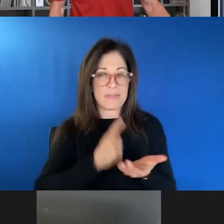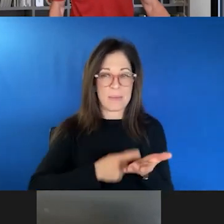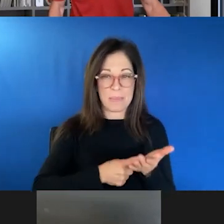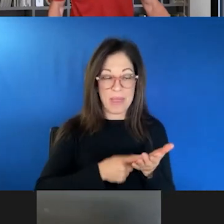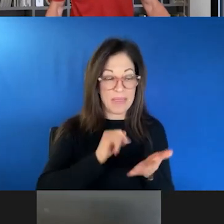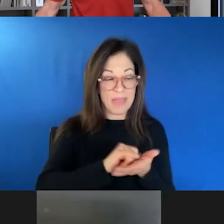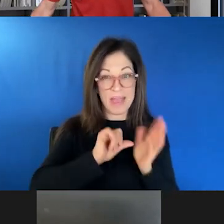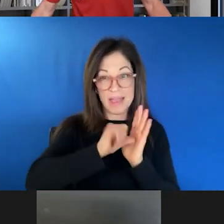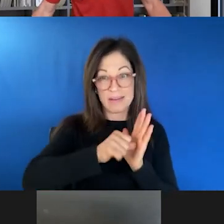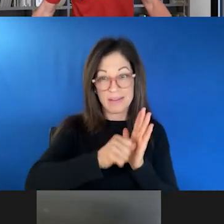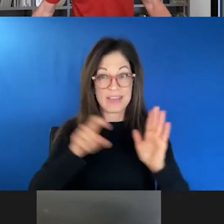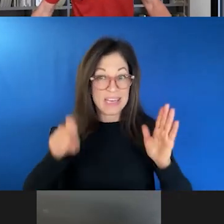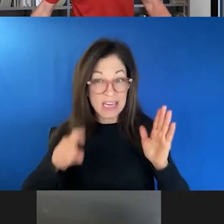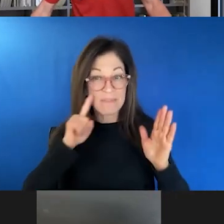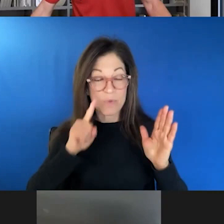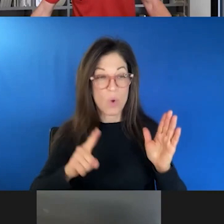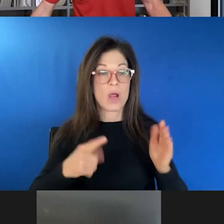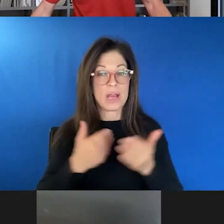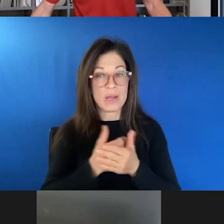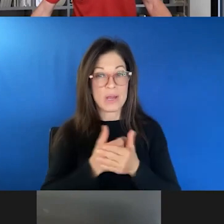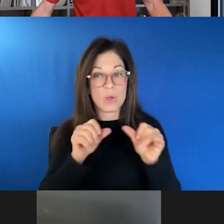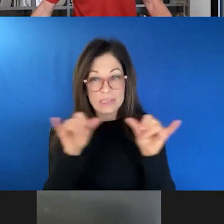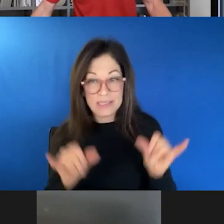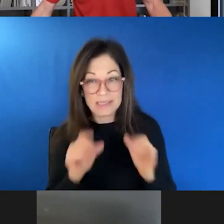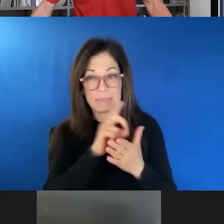INFRASTRUCTURE AND DESIGN, AND WHAT BETTER PARTNER THAN MEDICAID?